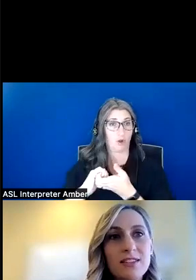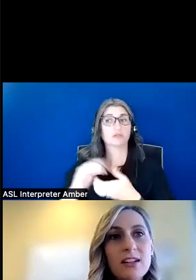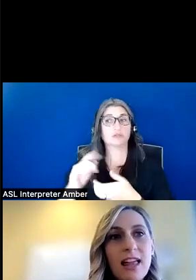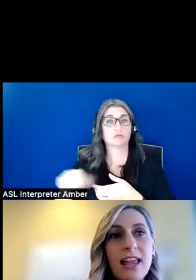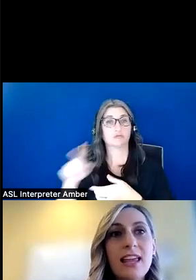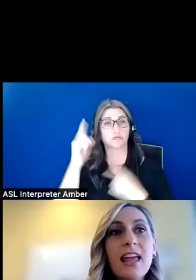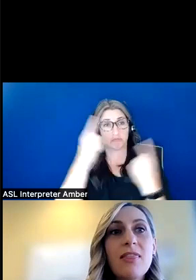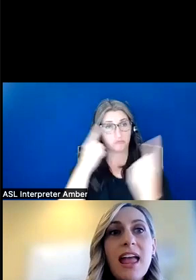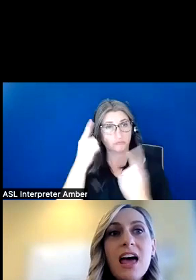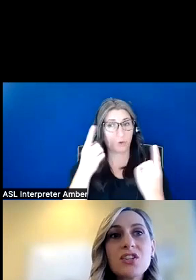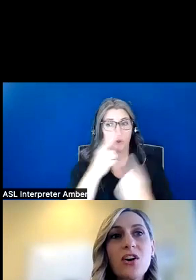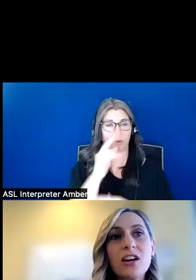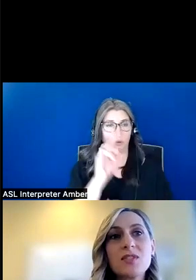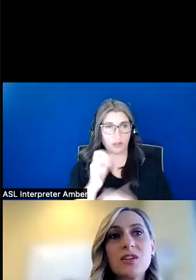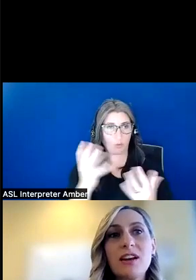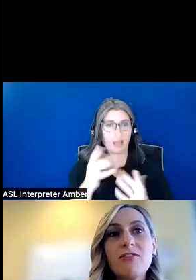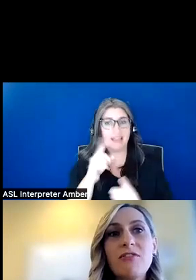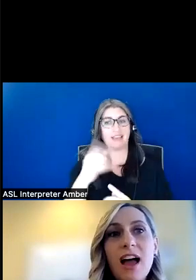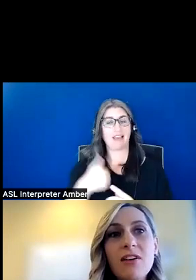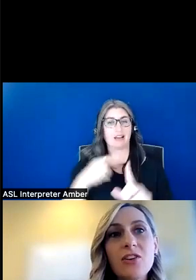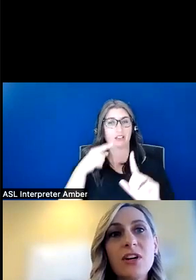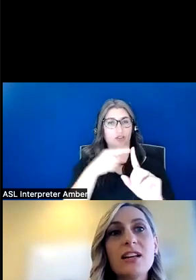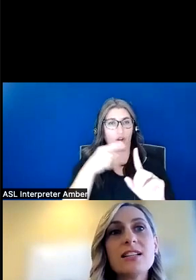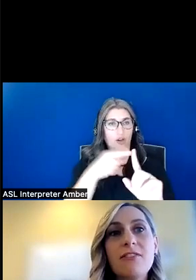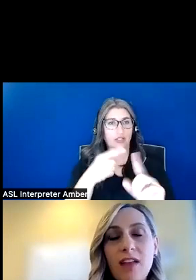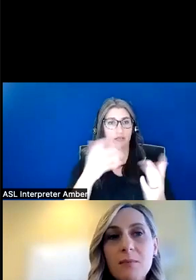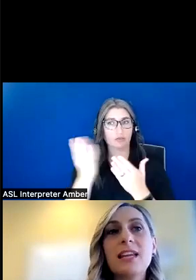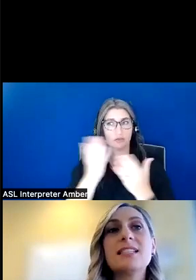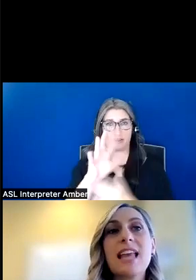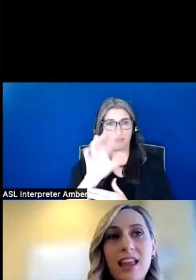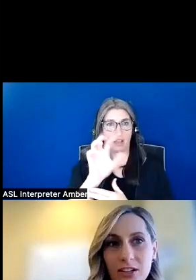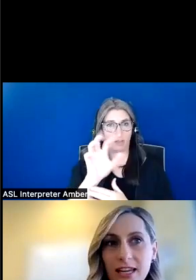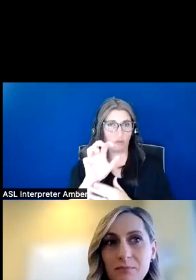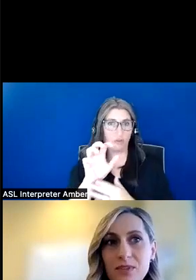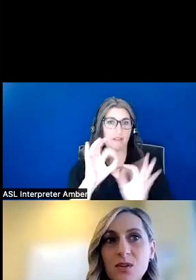look like, they had a target of serving 500 families annually.